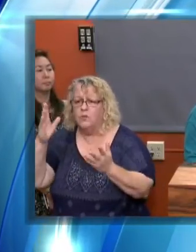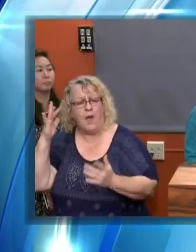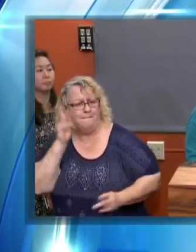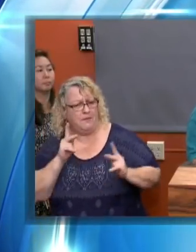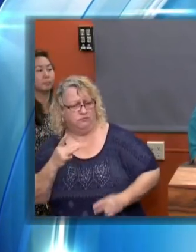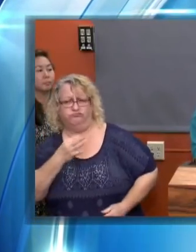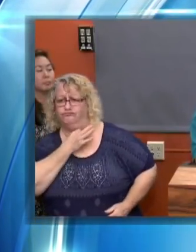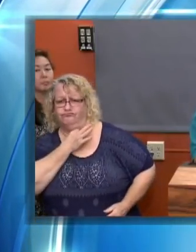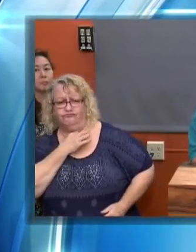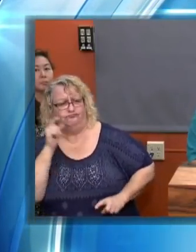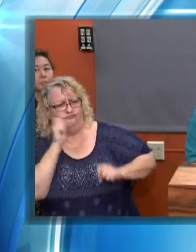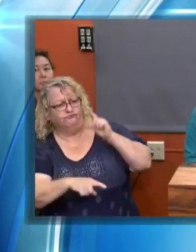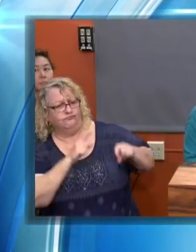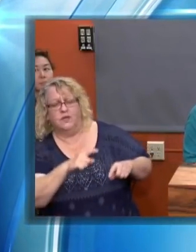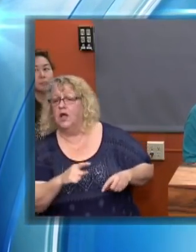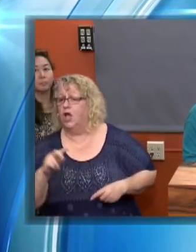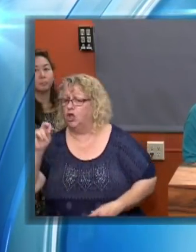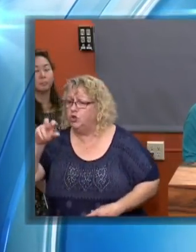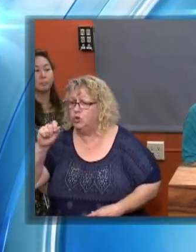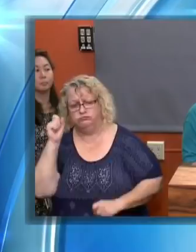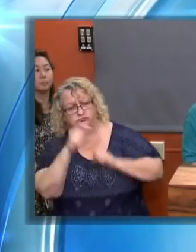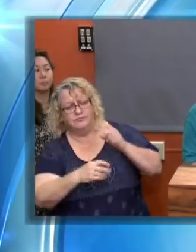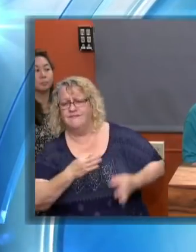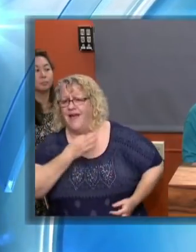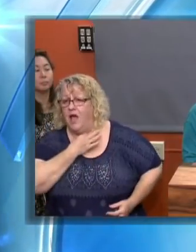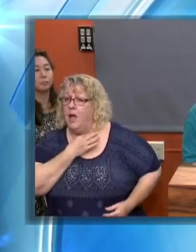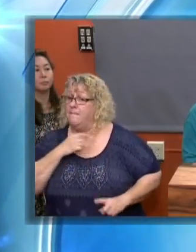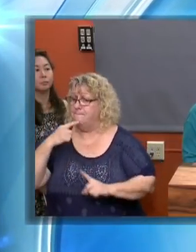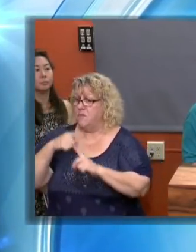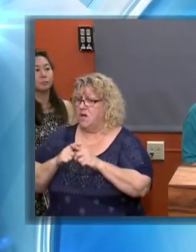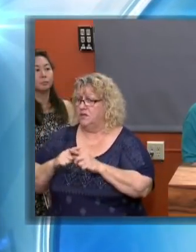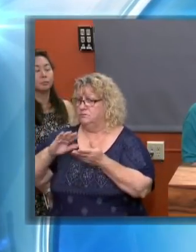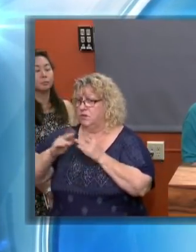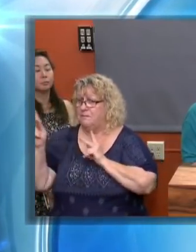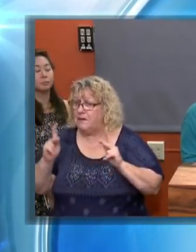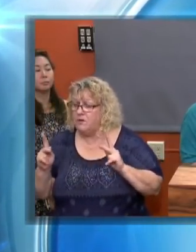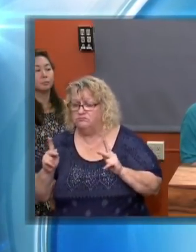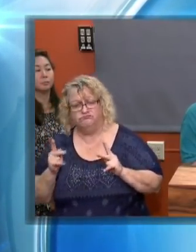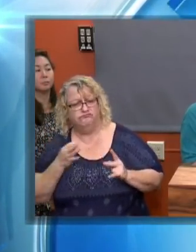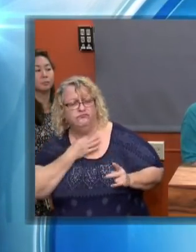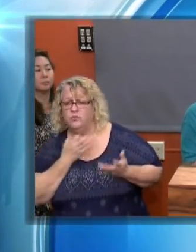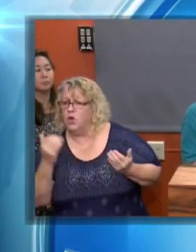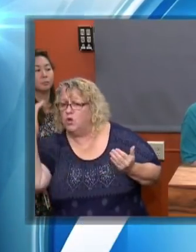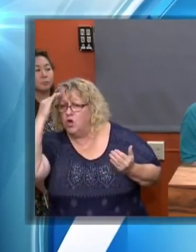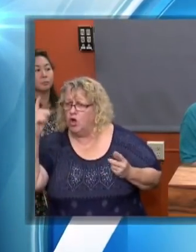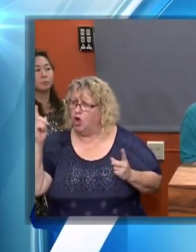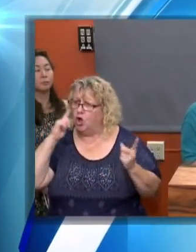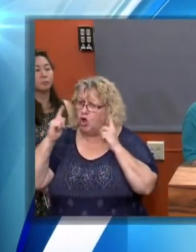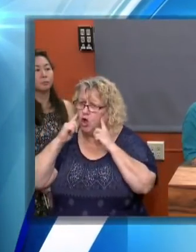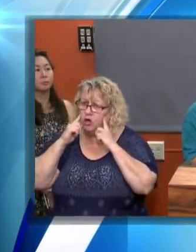RELEASE, JUST KEEP YOU INFORMED BECAUSE WE WERE STARTING TO GET INQUIRIES FROM MEDIA AND FROM COMMUNITY